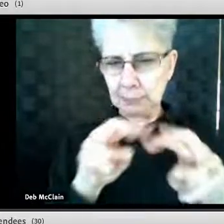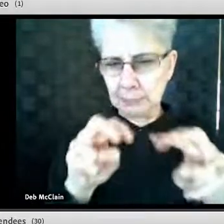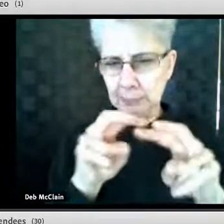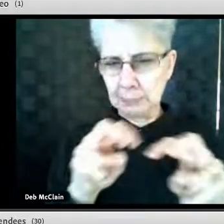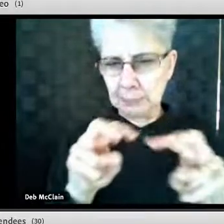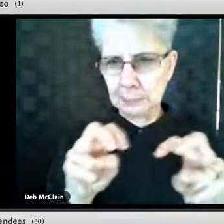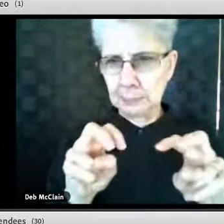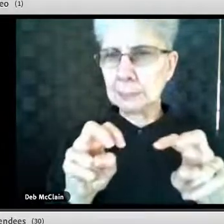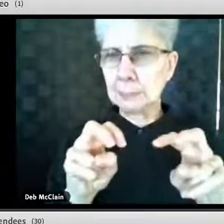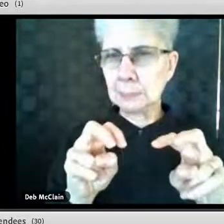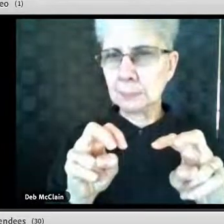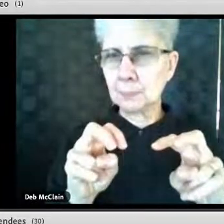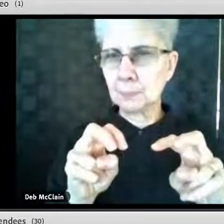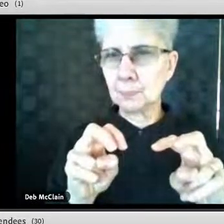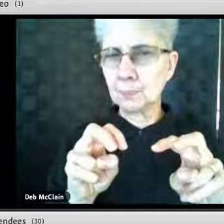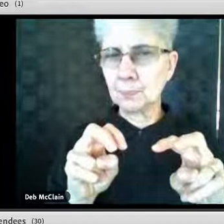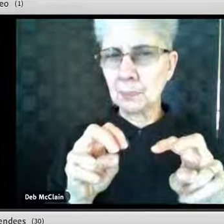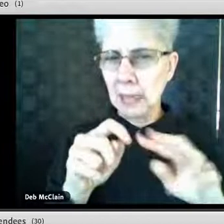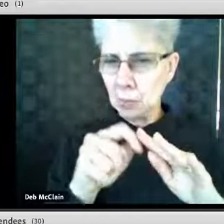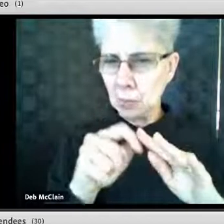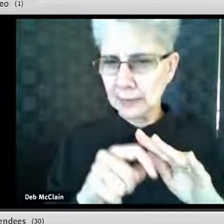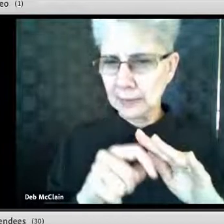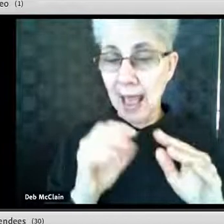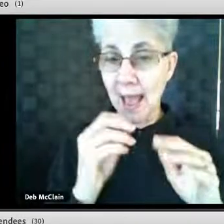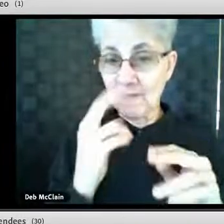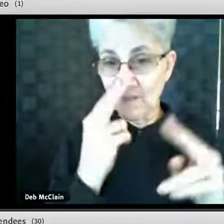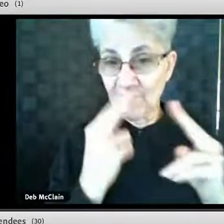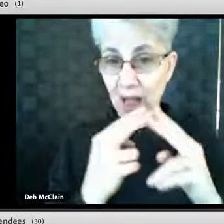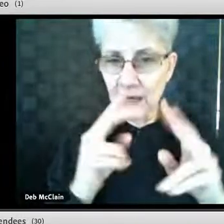and just you can delve down and kind of have fun looking at stuff,